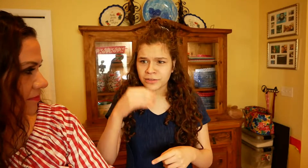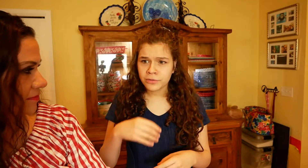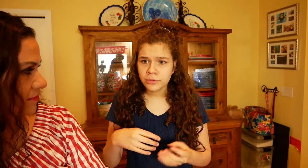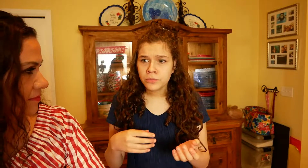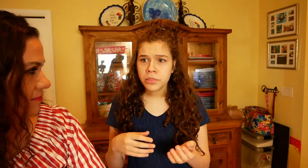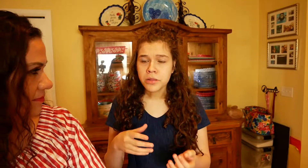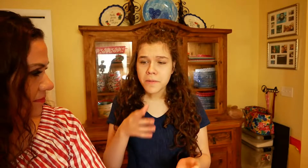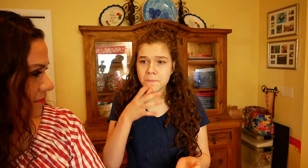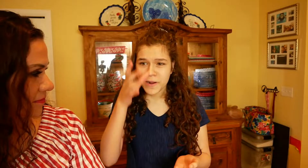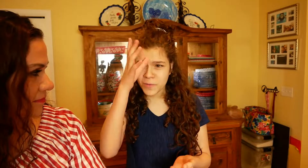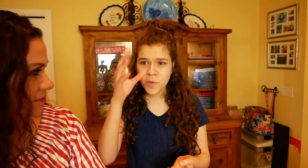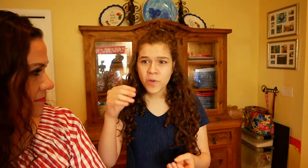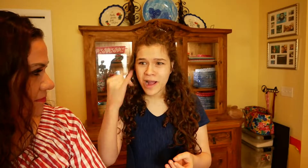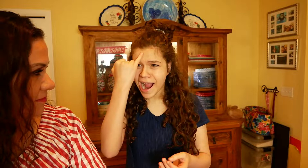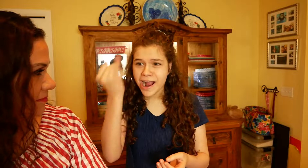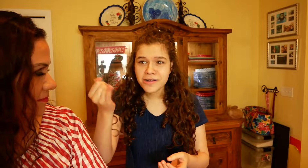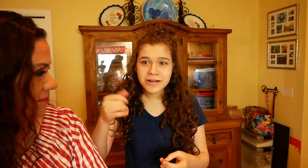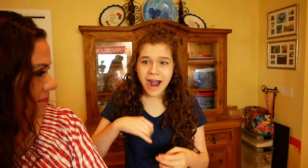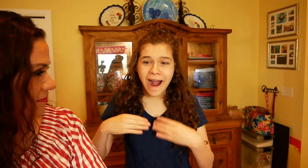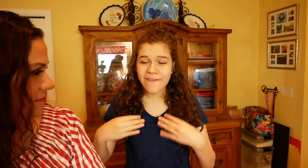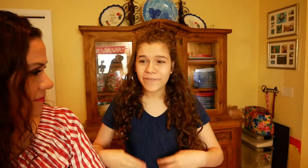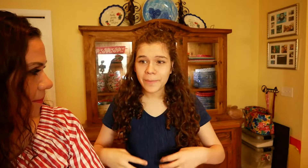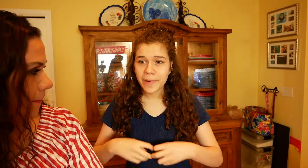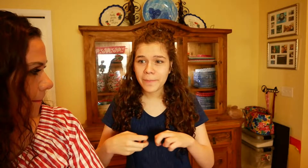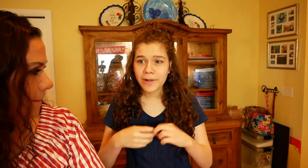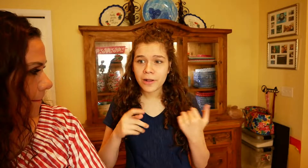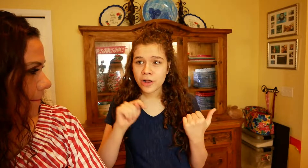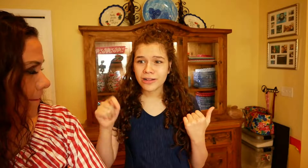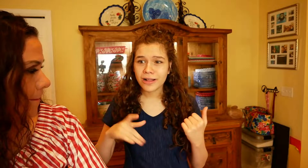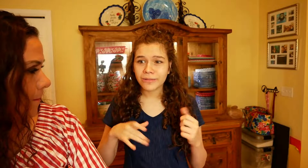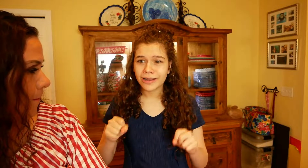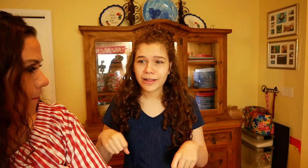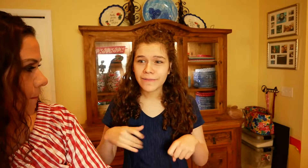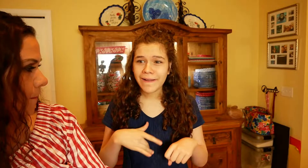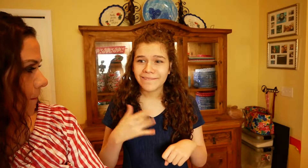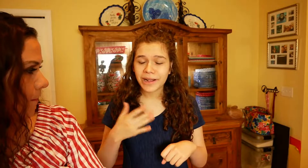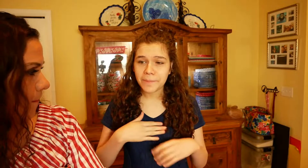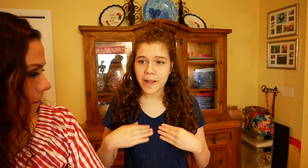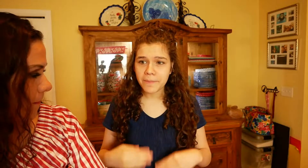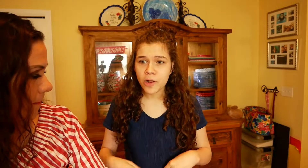and when i went to sleep my mom and dad had no idea i had problems in my body that i could